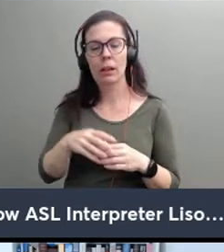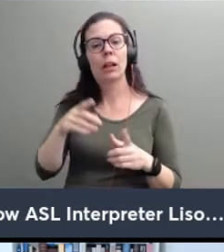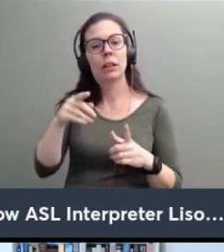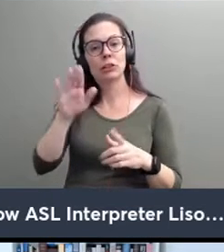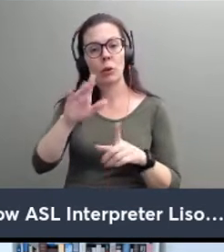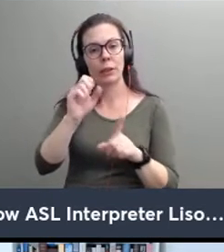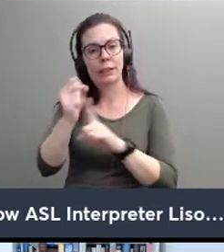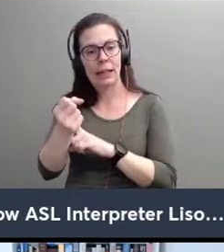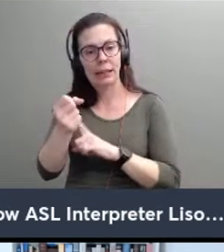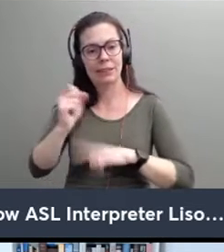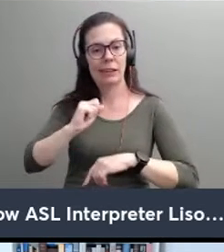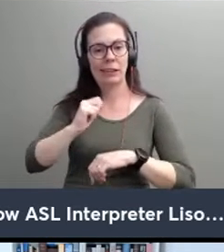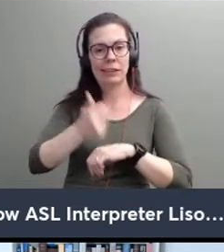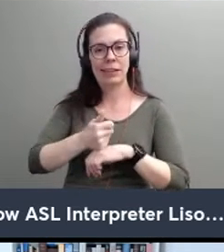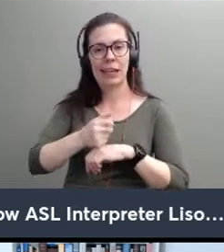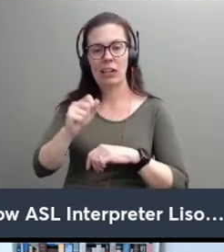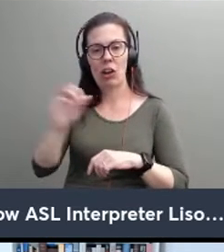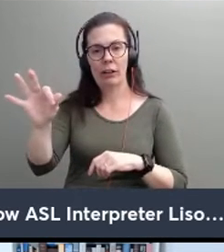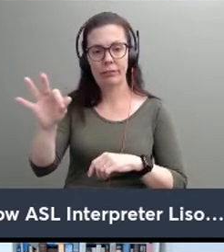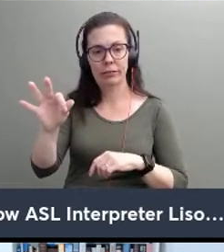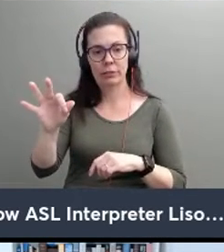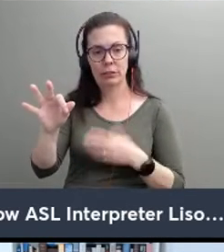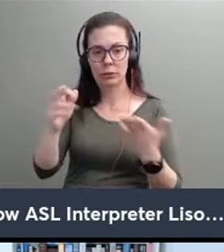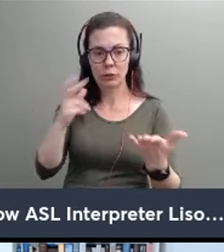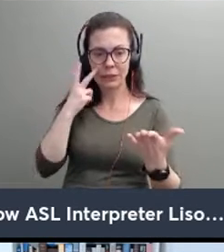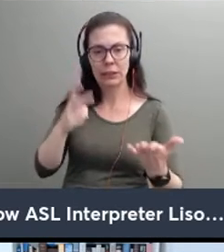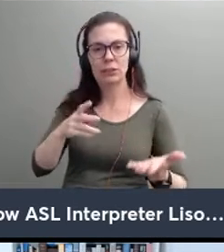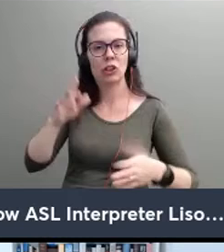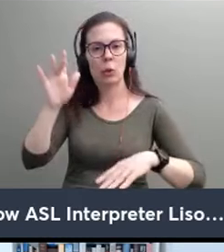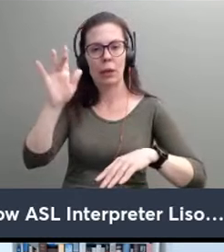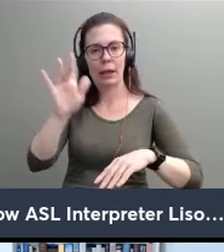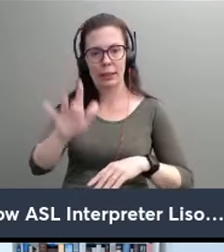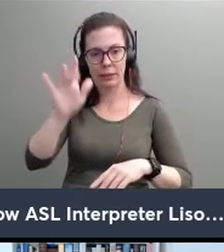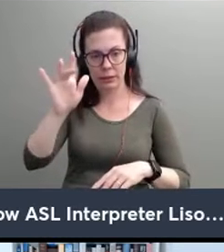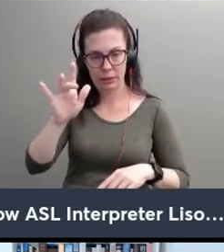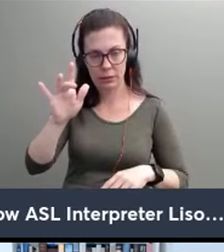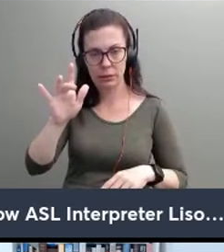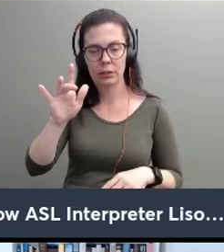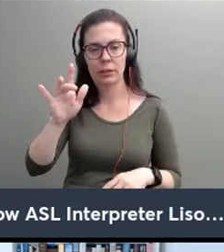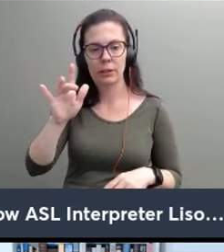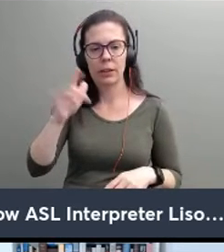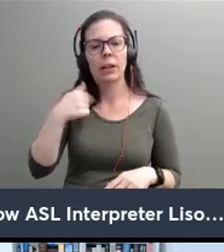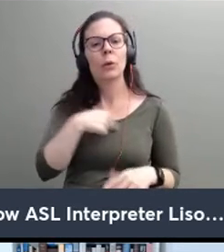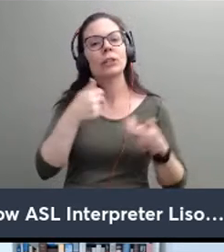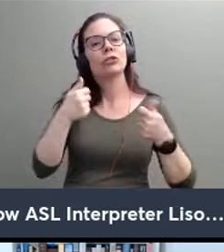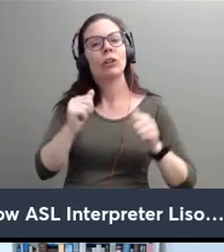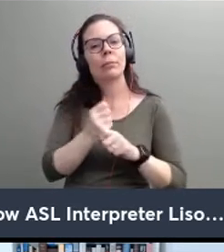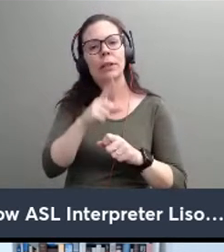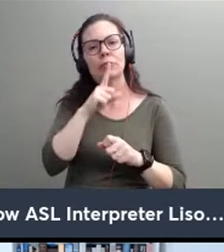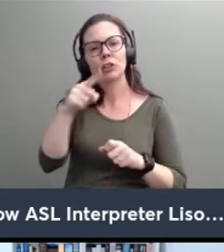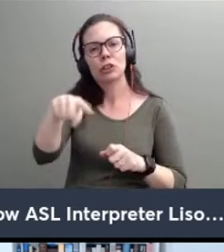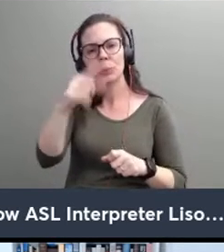the setting is off, the way you see it here. So you click on it. And we are trying to make sure you understand what you're doing.